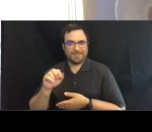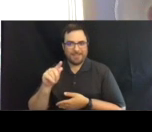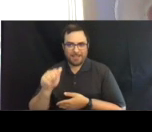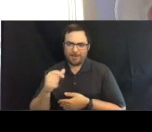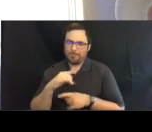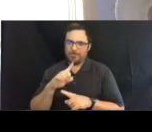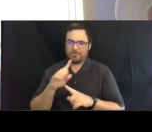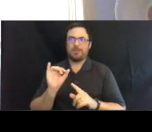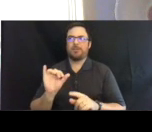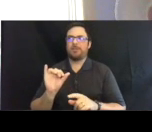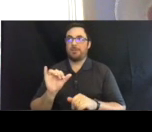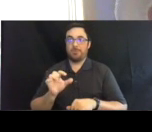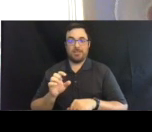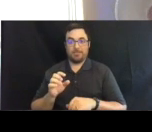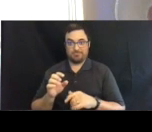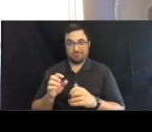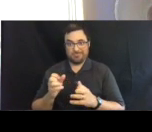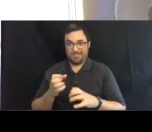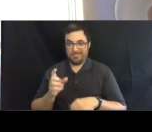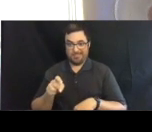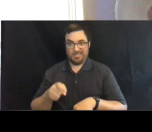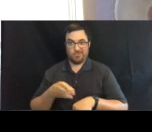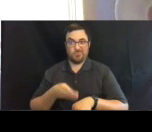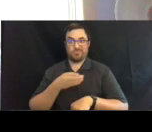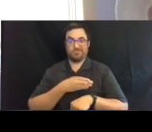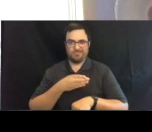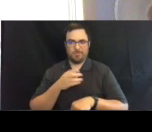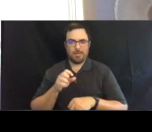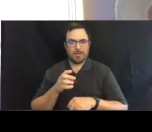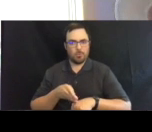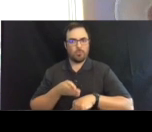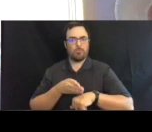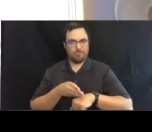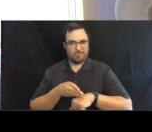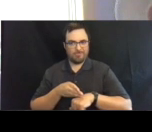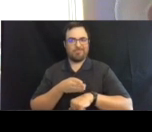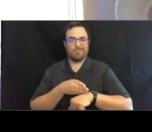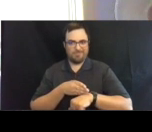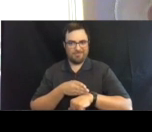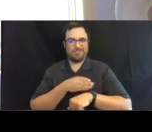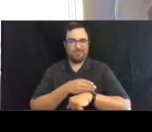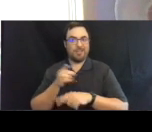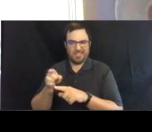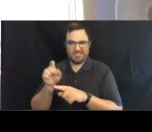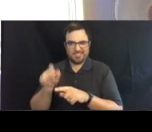we have a lot to go, but we're making these huge changes and it's meaningful in his life because he's able to use language in so many different